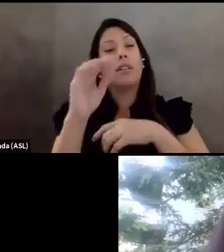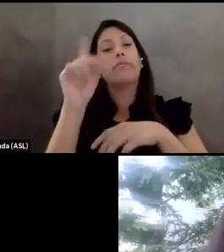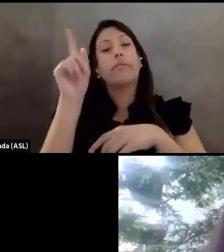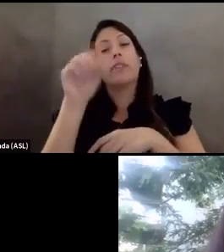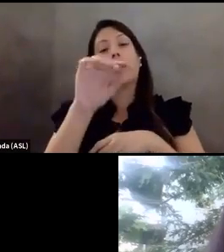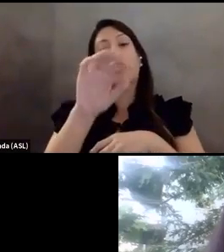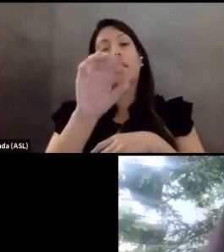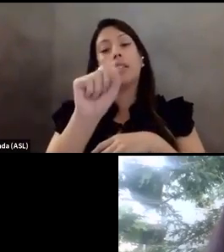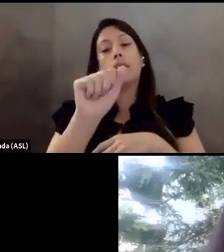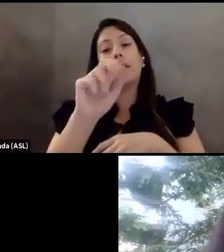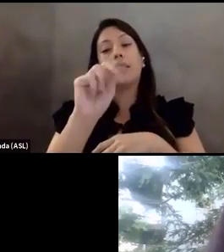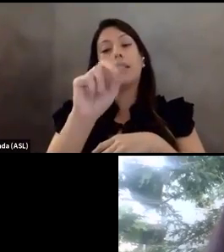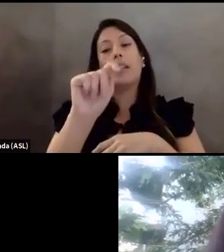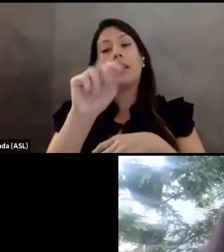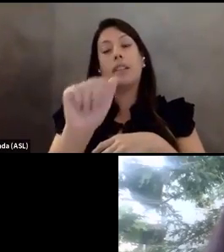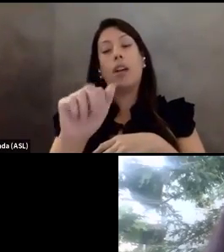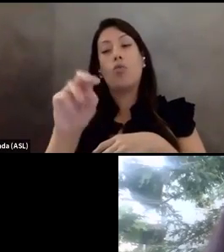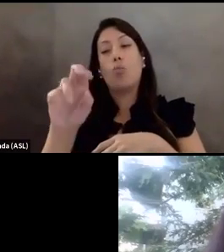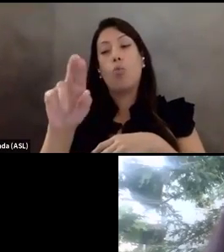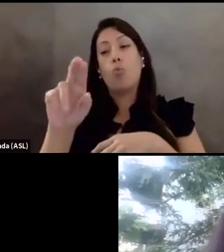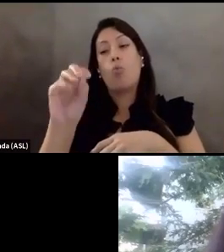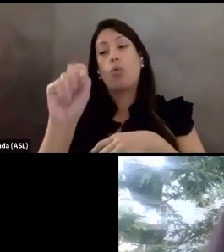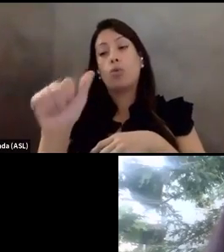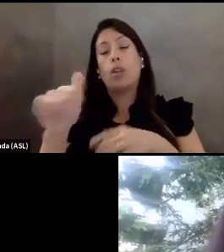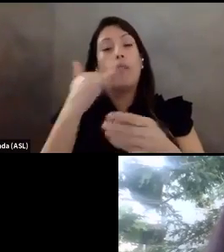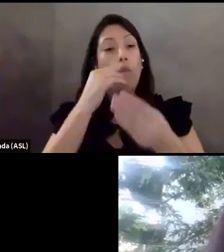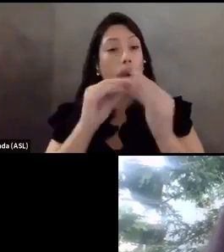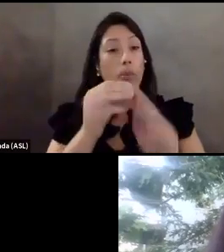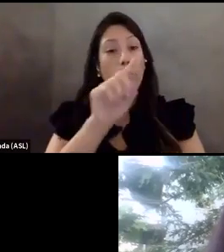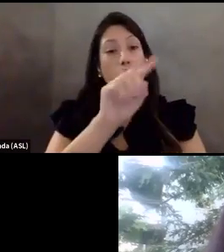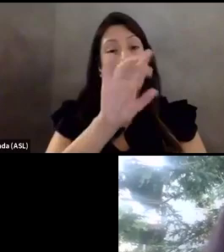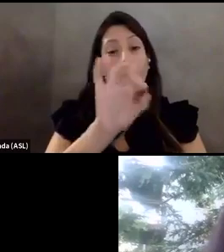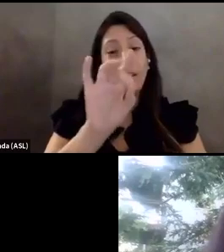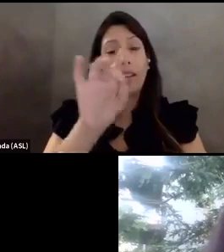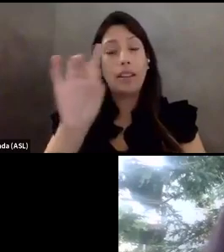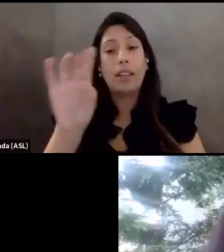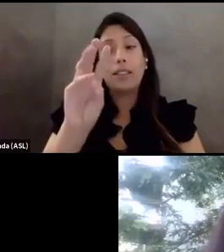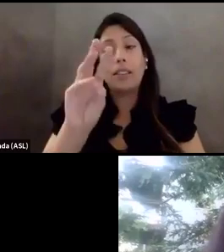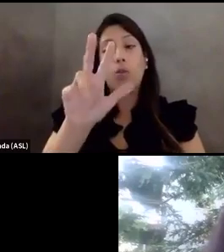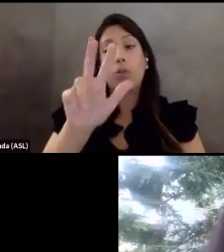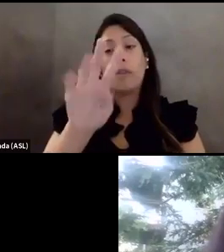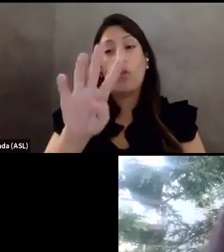That number is one eight eight eight six three four one one two three.